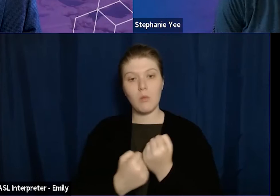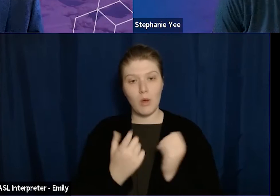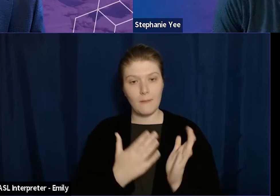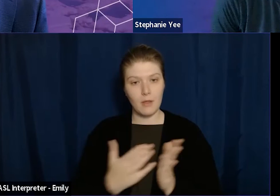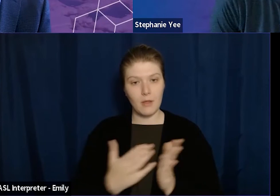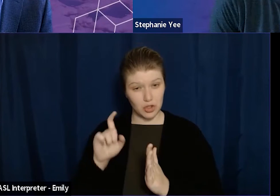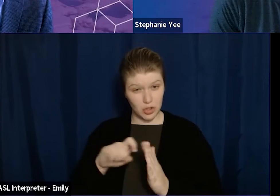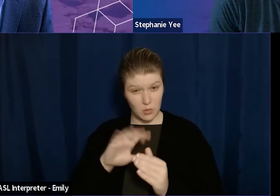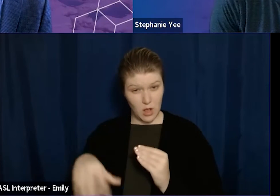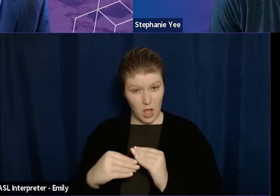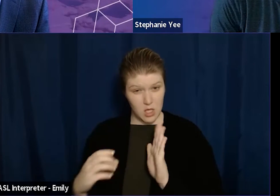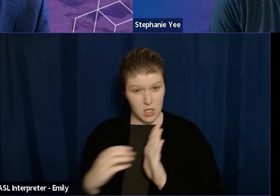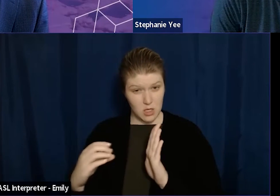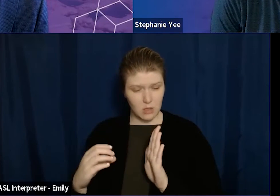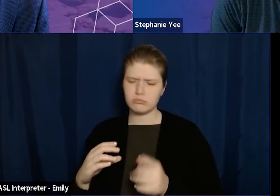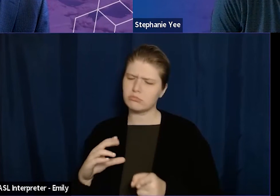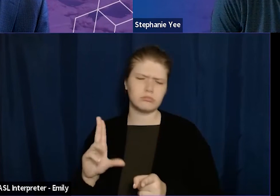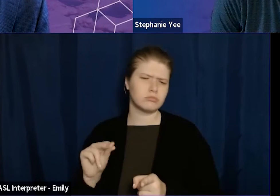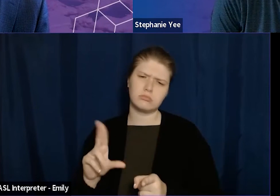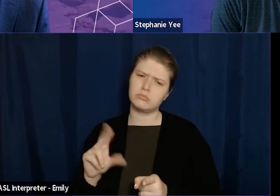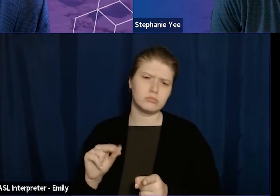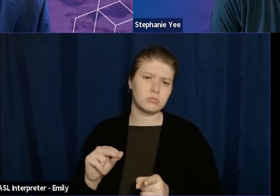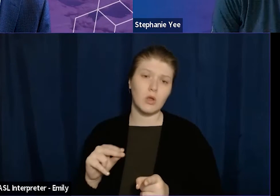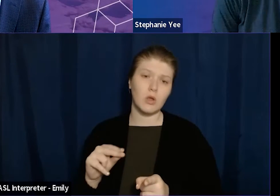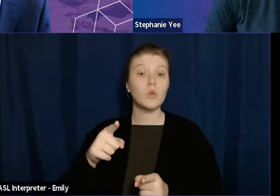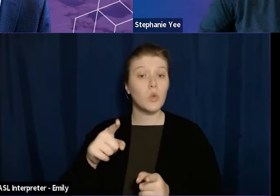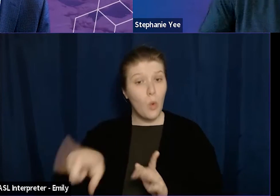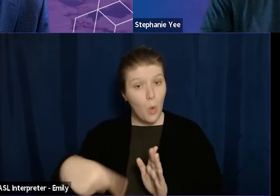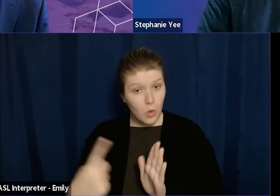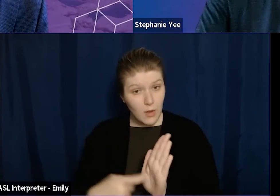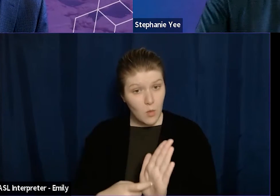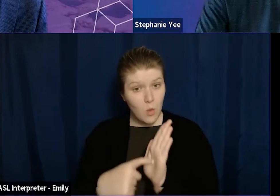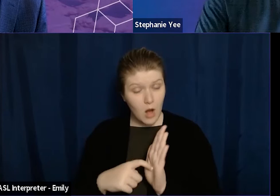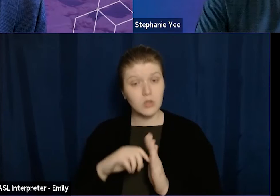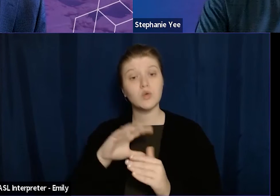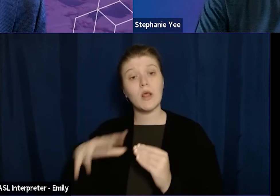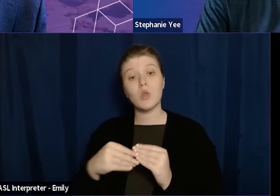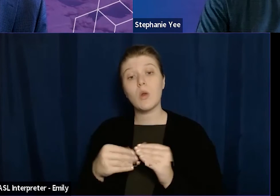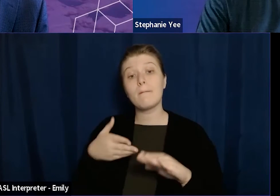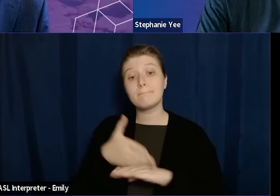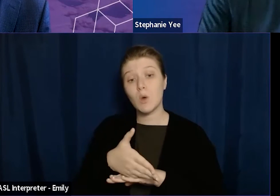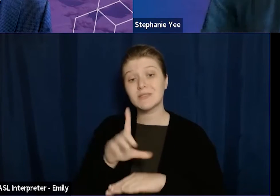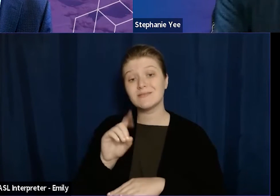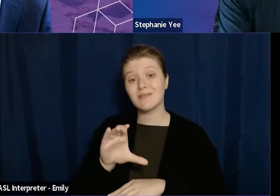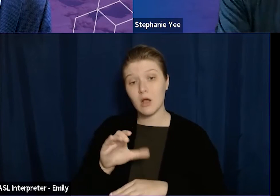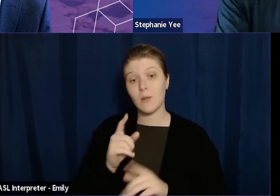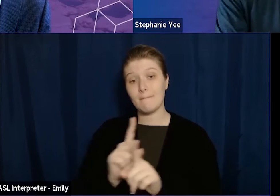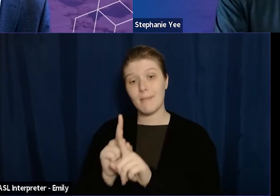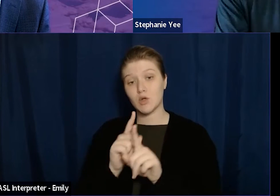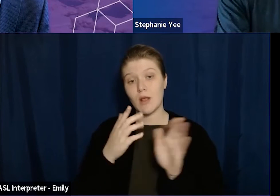No, so you're only required to include a postdoc mentoring plan if there is if there are funds